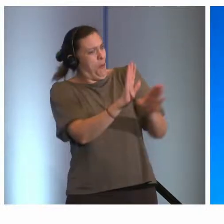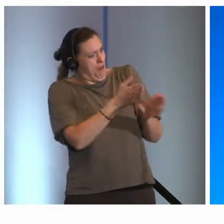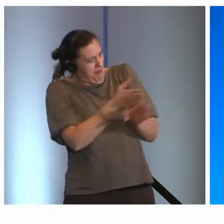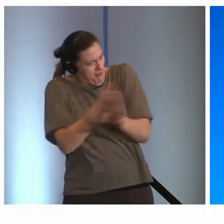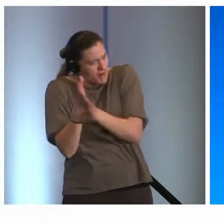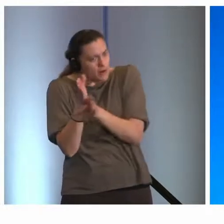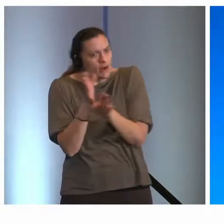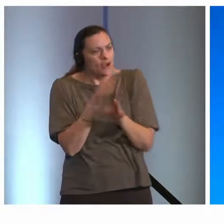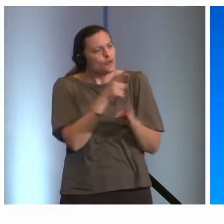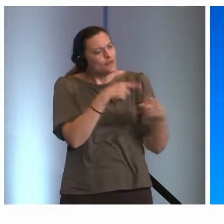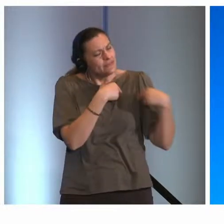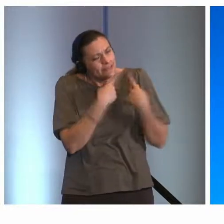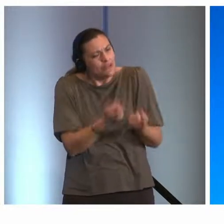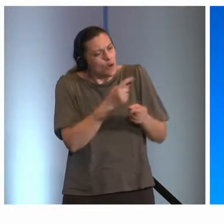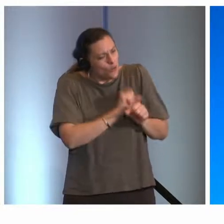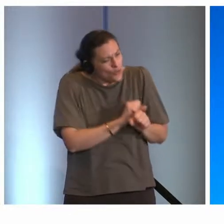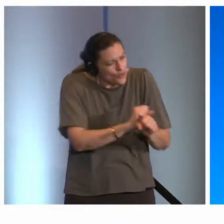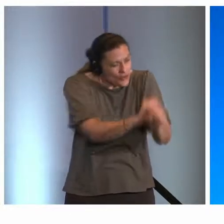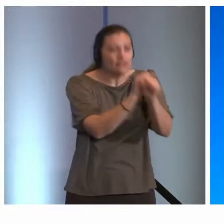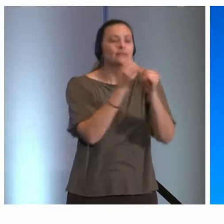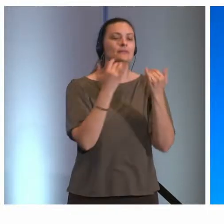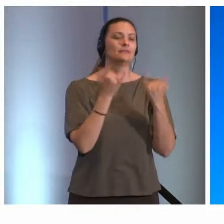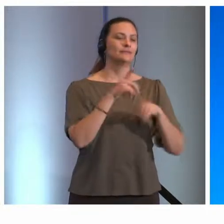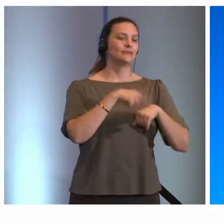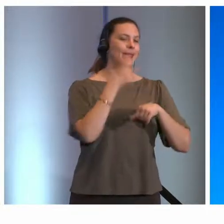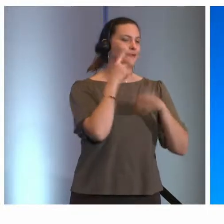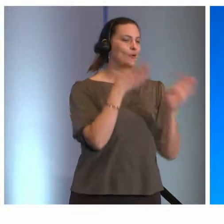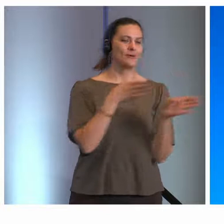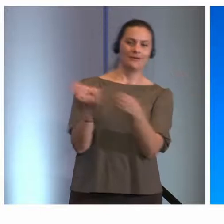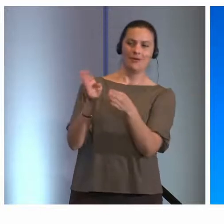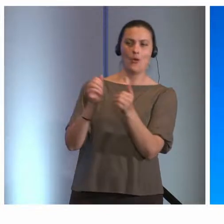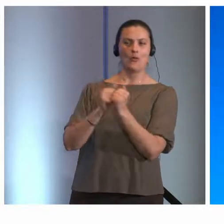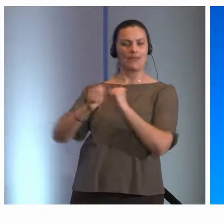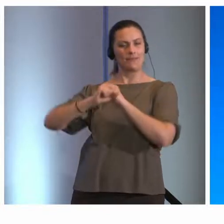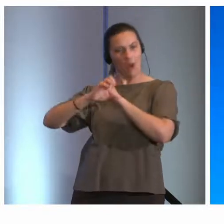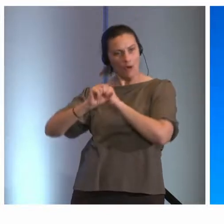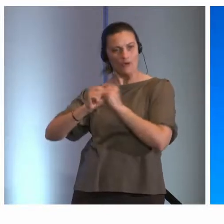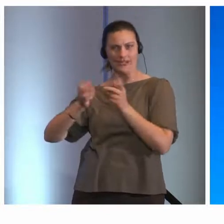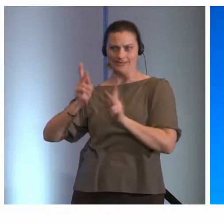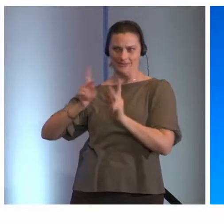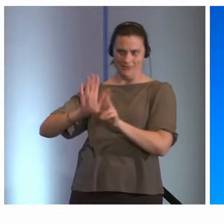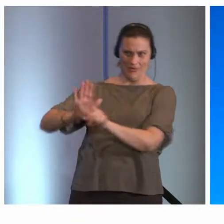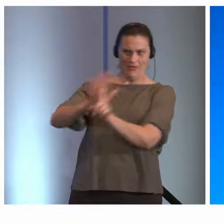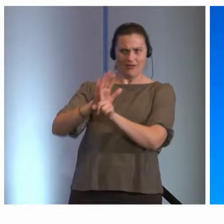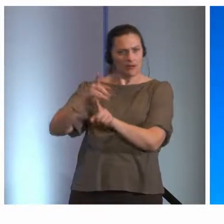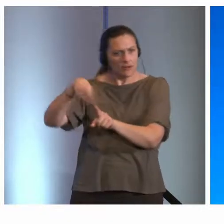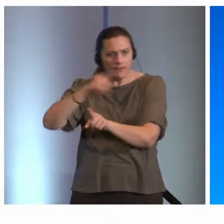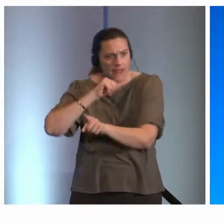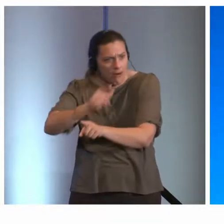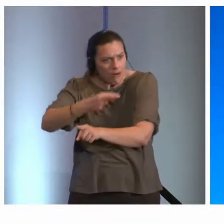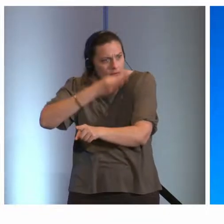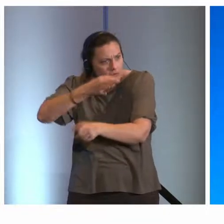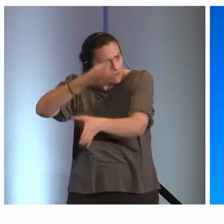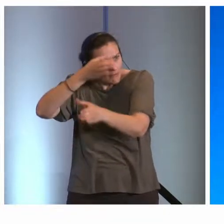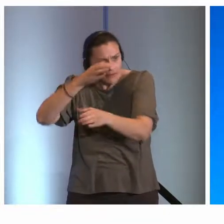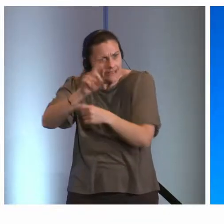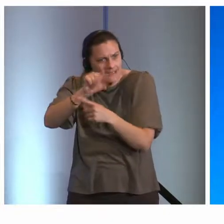your sector is -- to now make sure that gets communicated, to